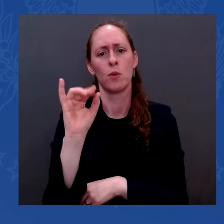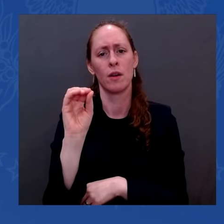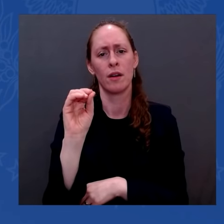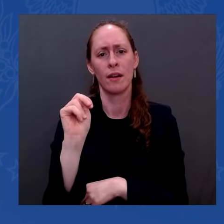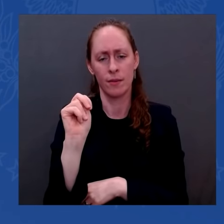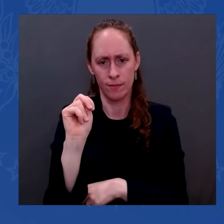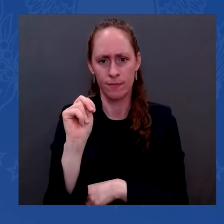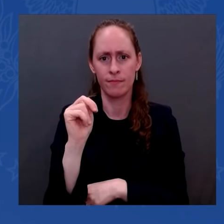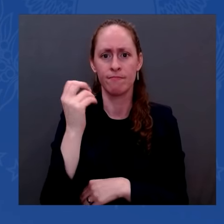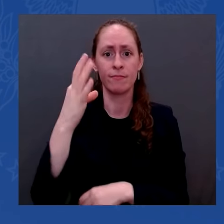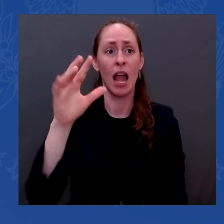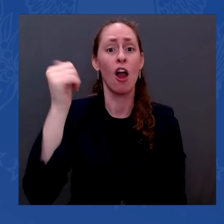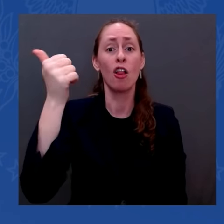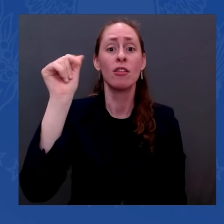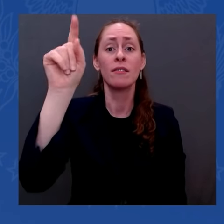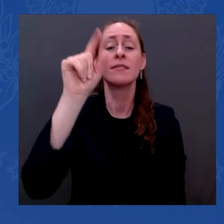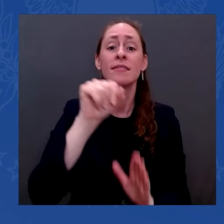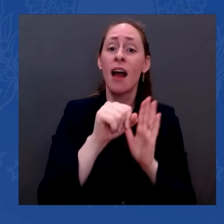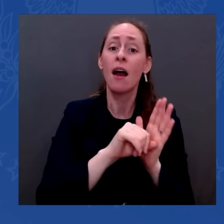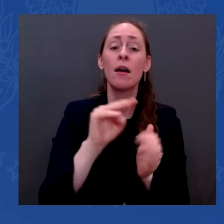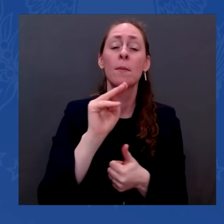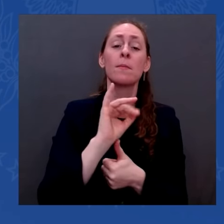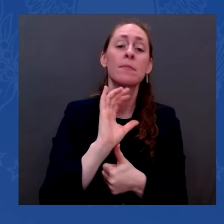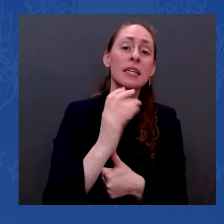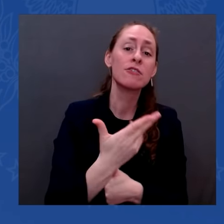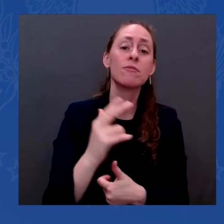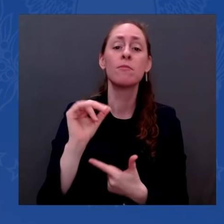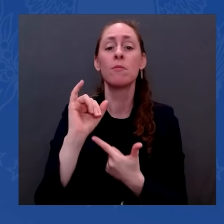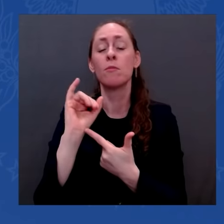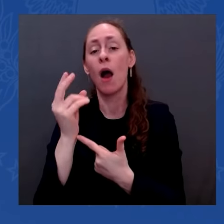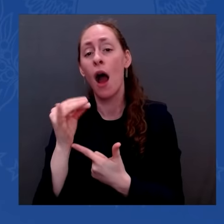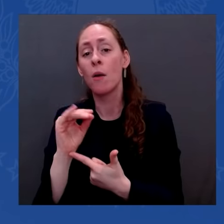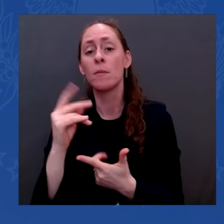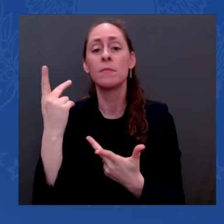And today, we're announcing a new effort that's going to help us, in my view,